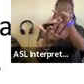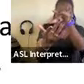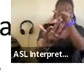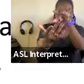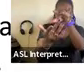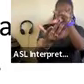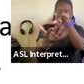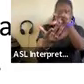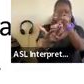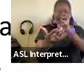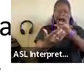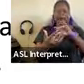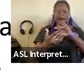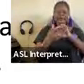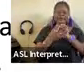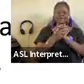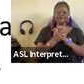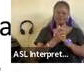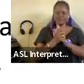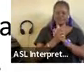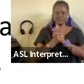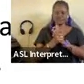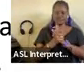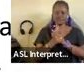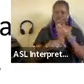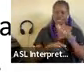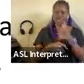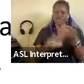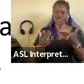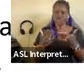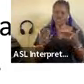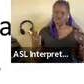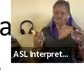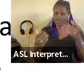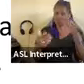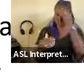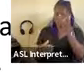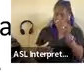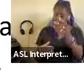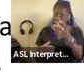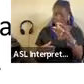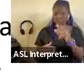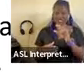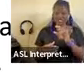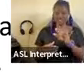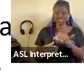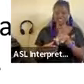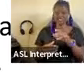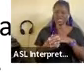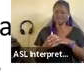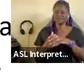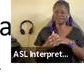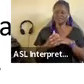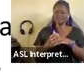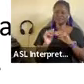One thing that we are having to share with everybody is that the avenues of emergency financial assistance which were made